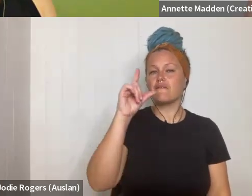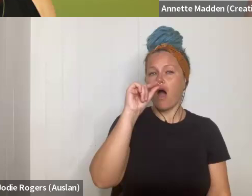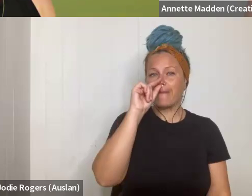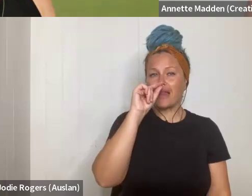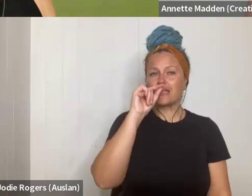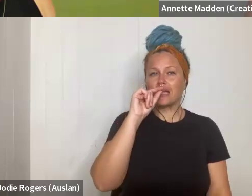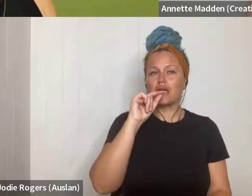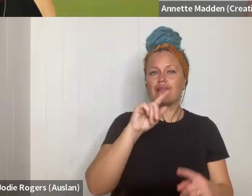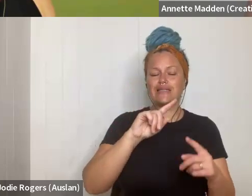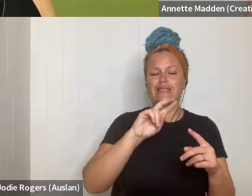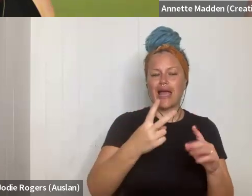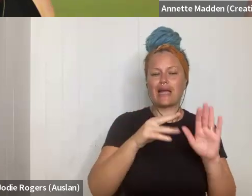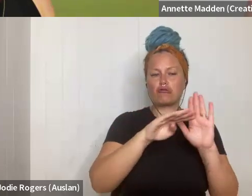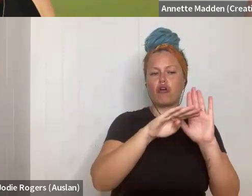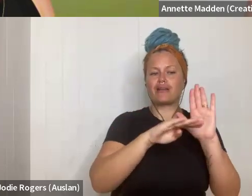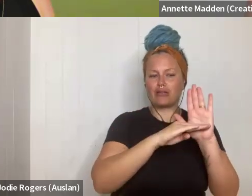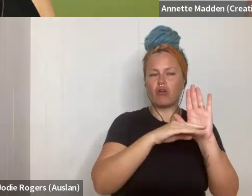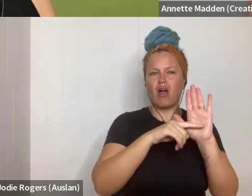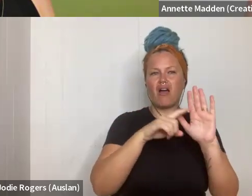we move on? >> No I think that's